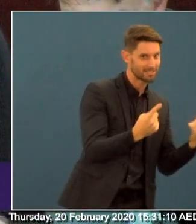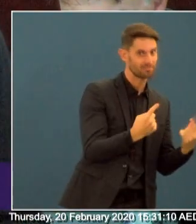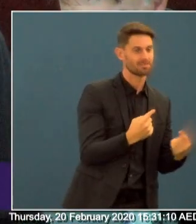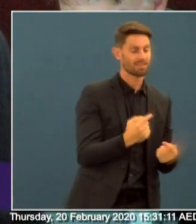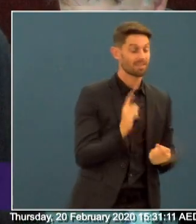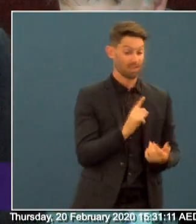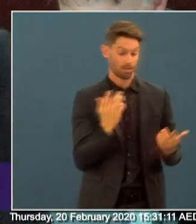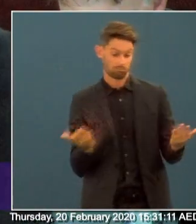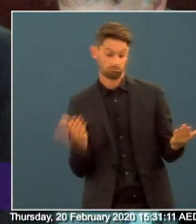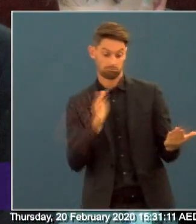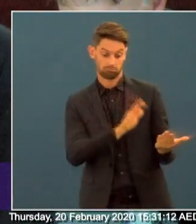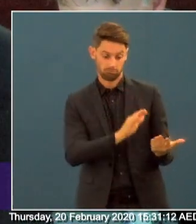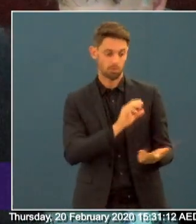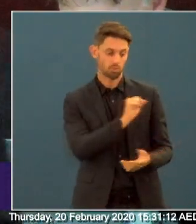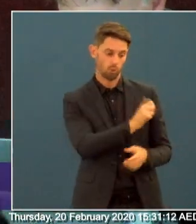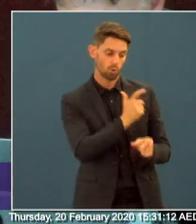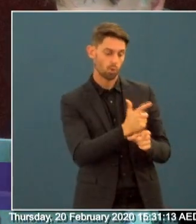that the care